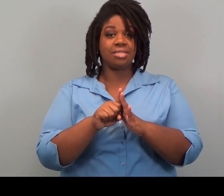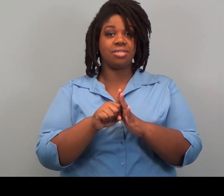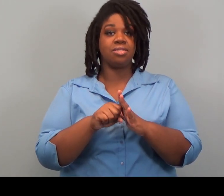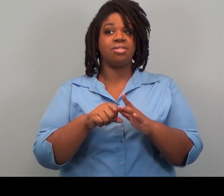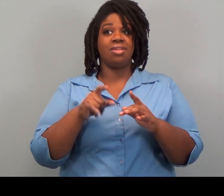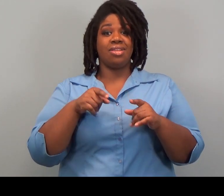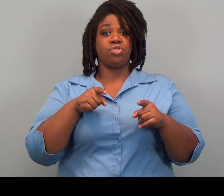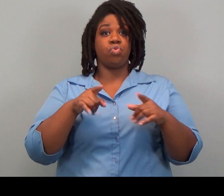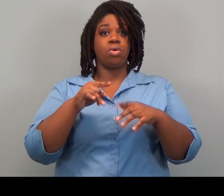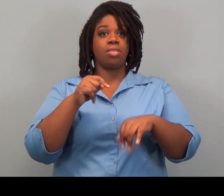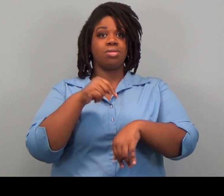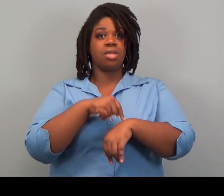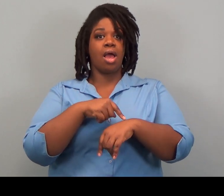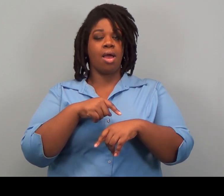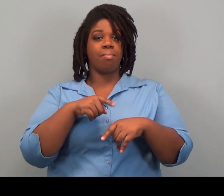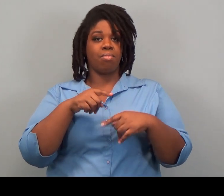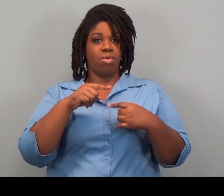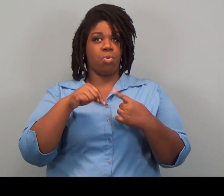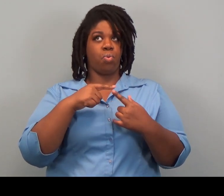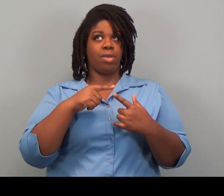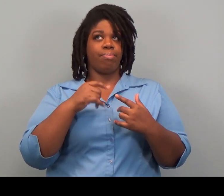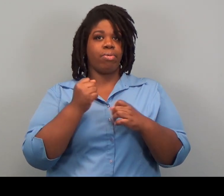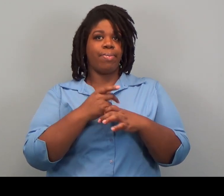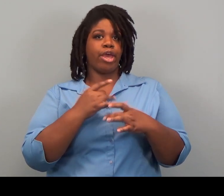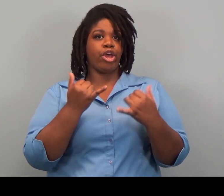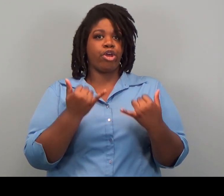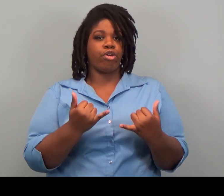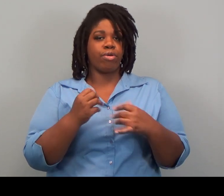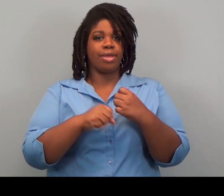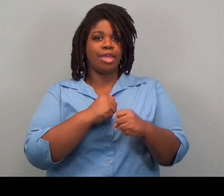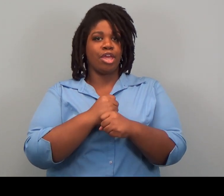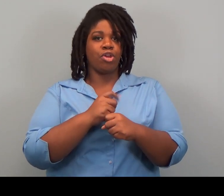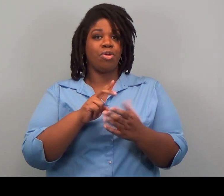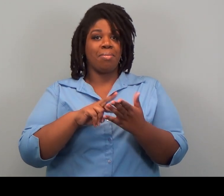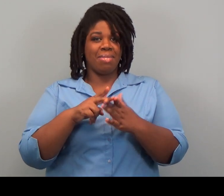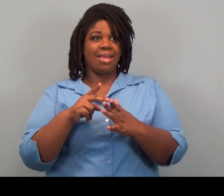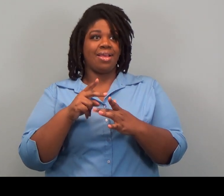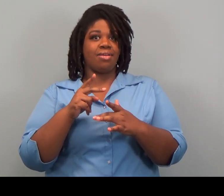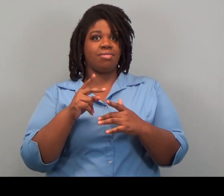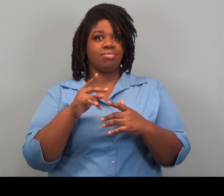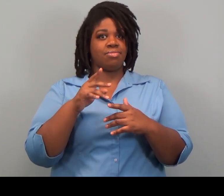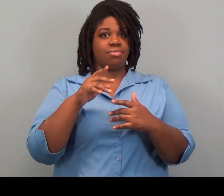when we prepare, current year meaning tax season 2017.